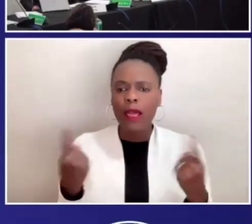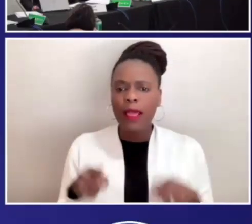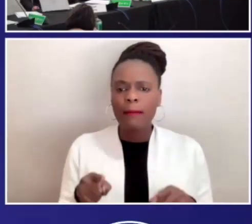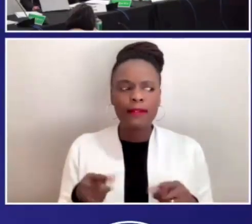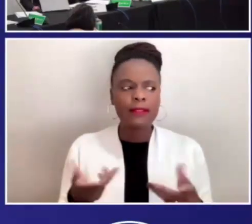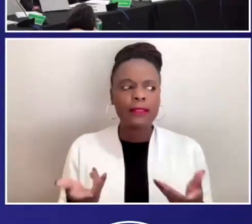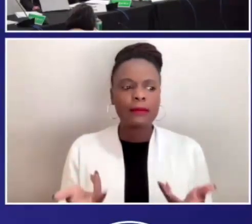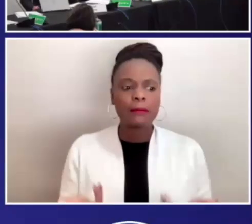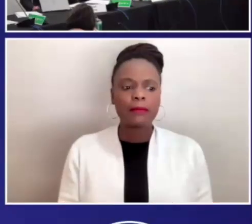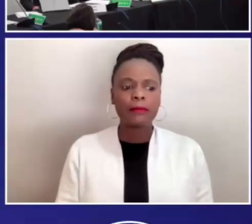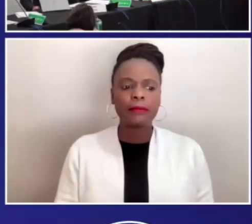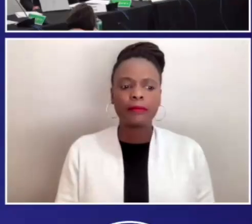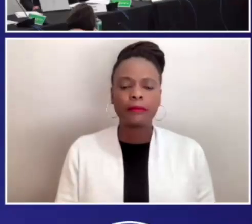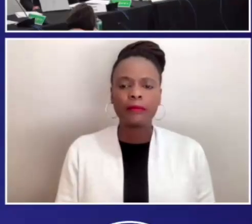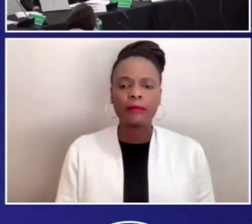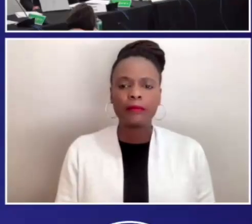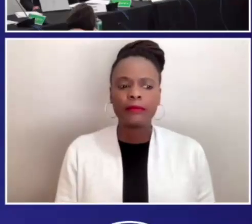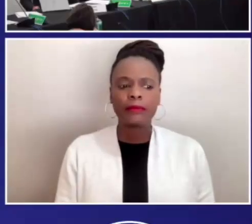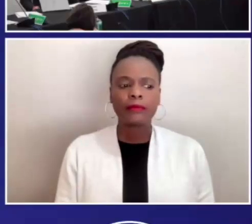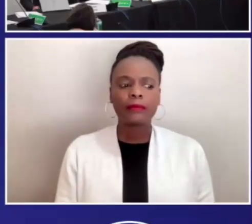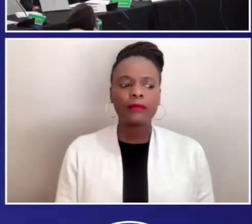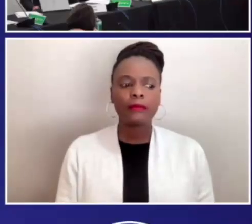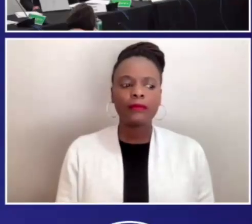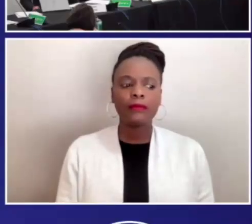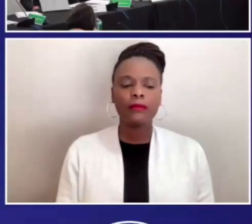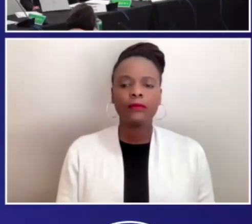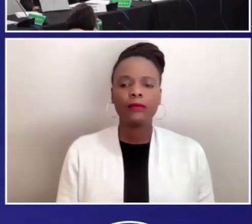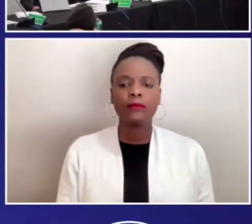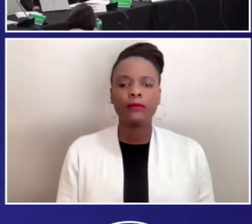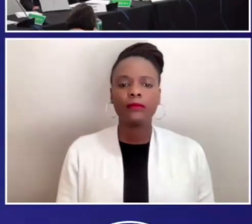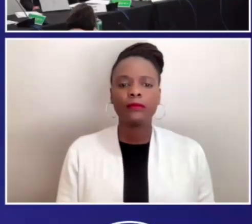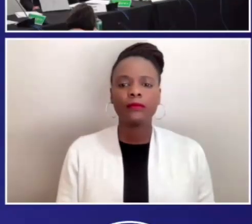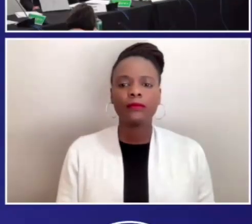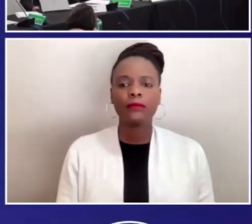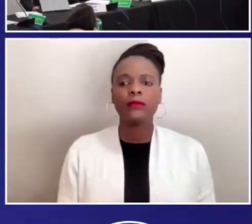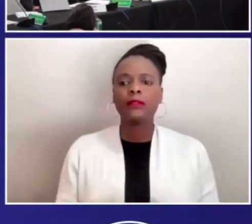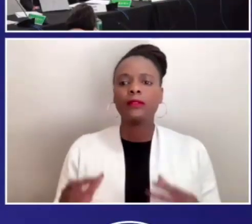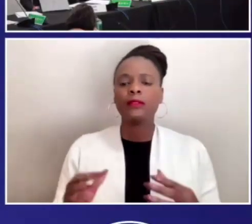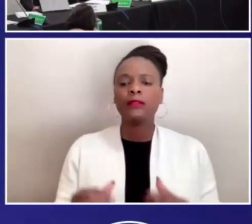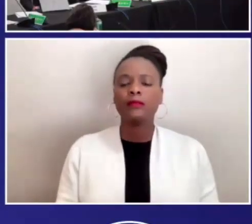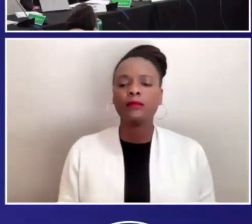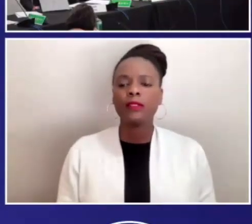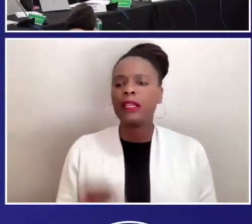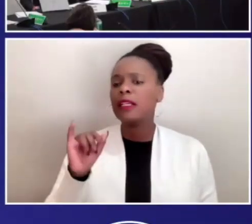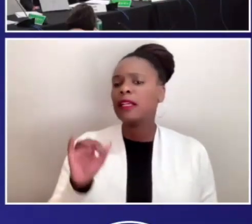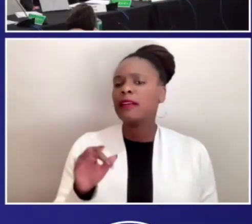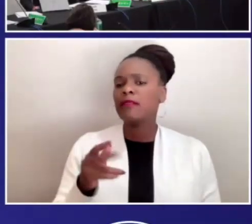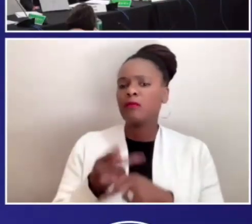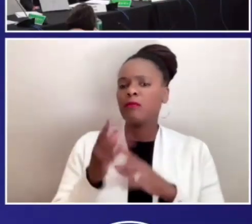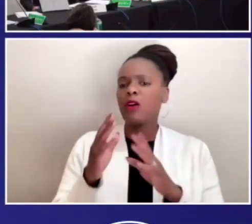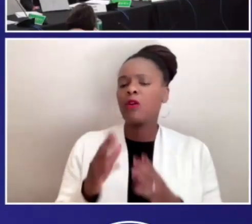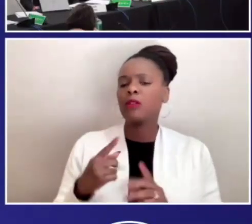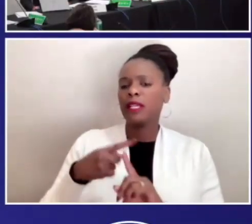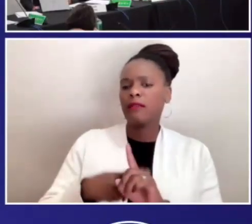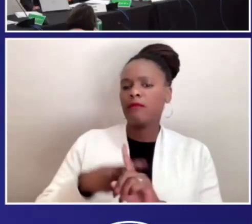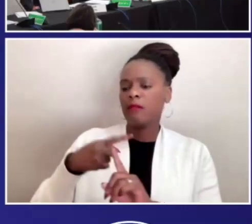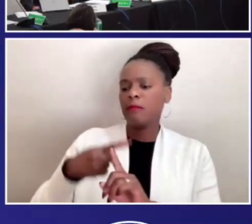Are they -- because you're saying except. So if a borrower's monthly payment is not